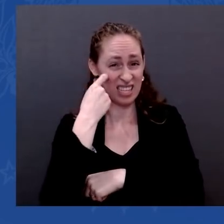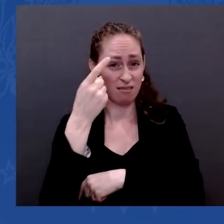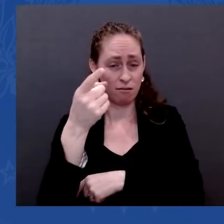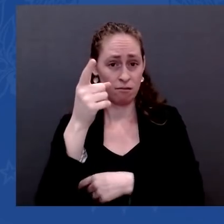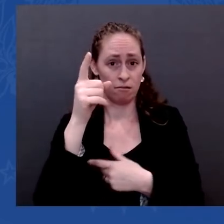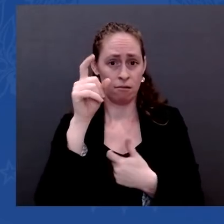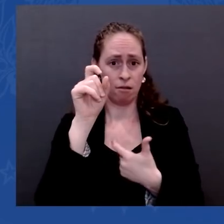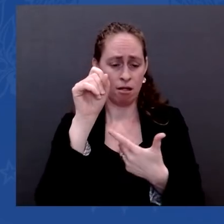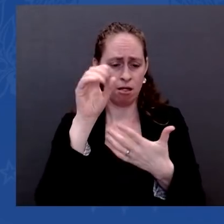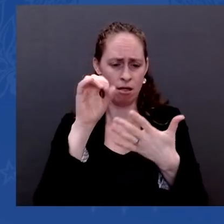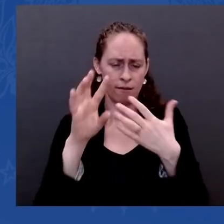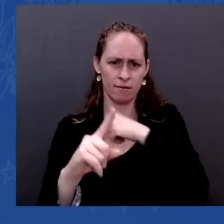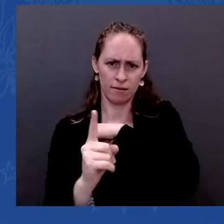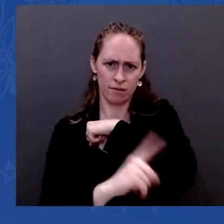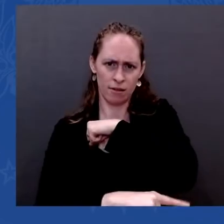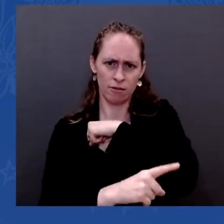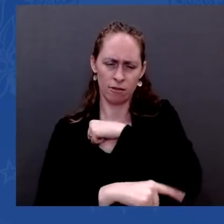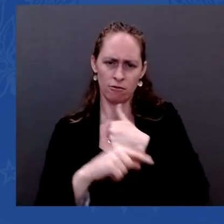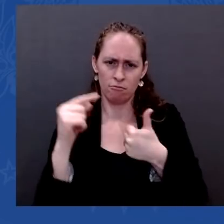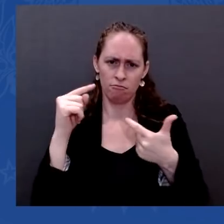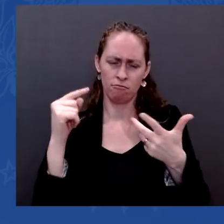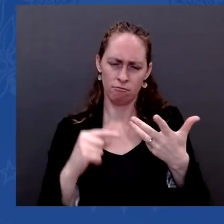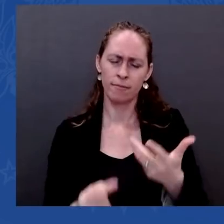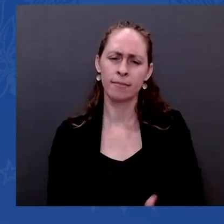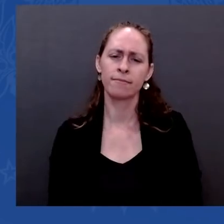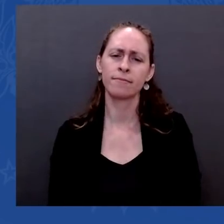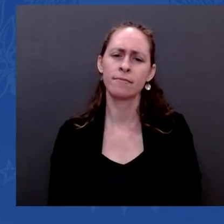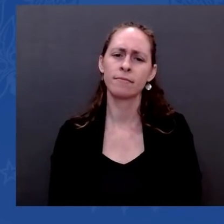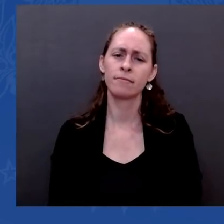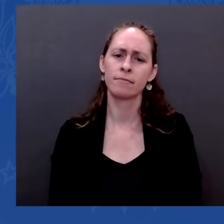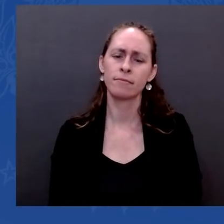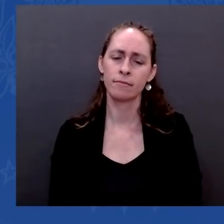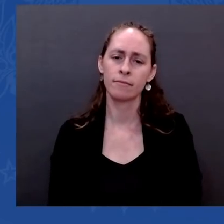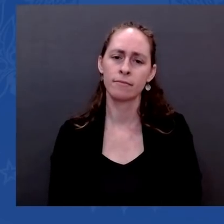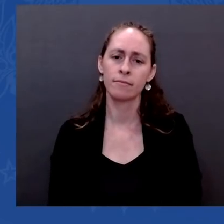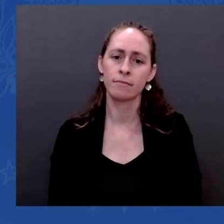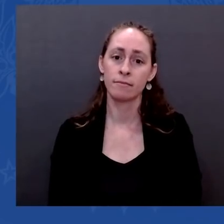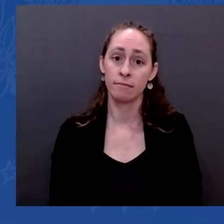are already finished, finalized, or is there still work ongoing?